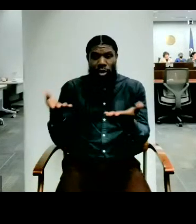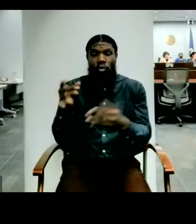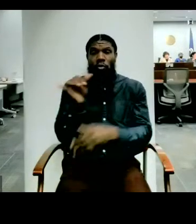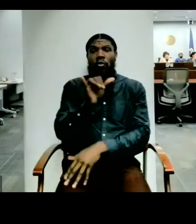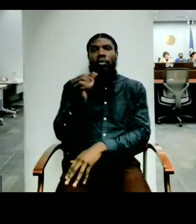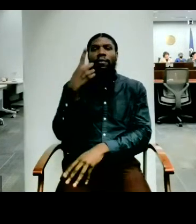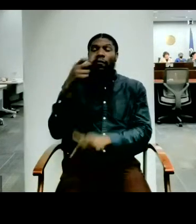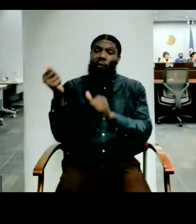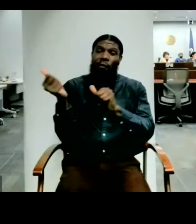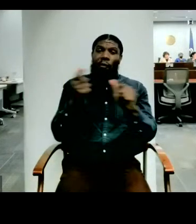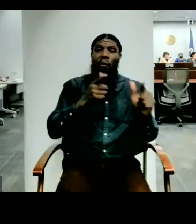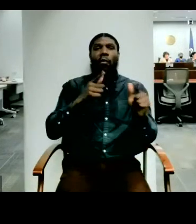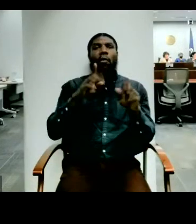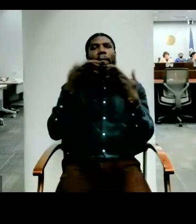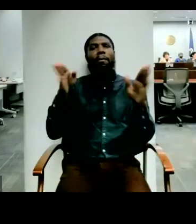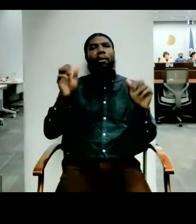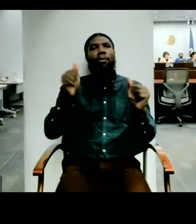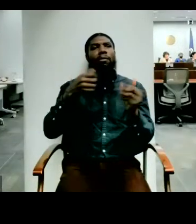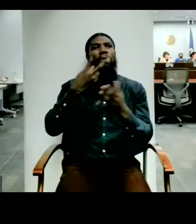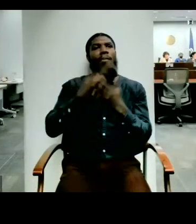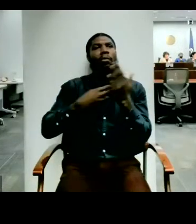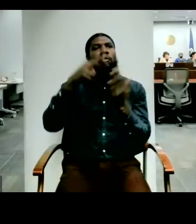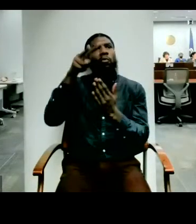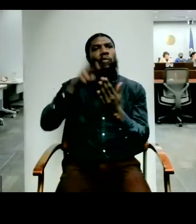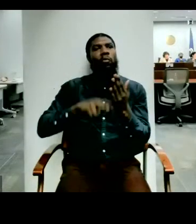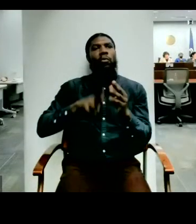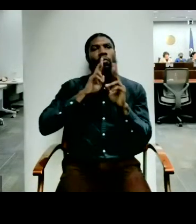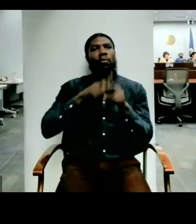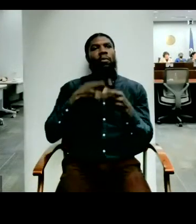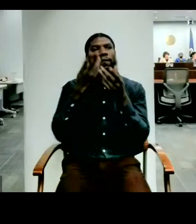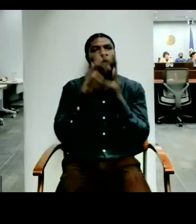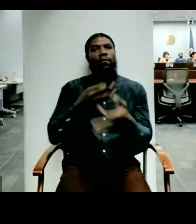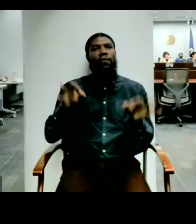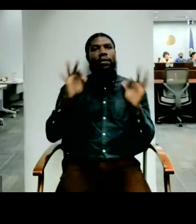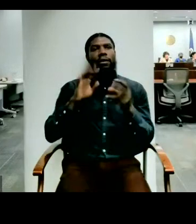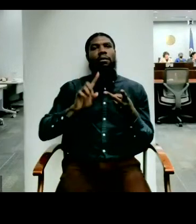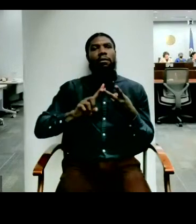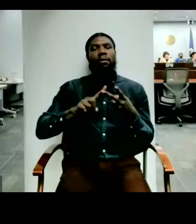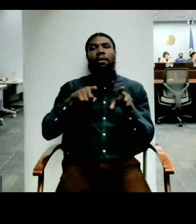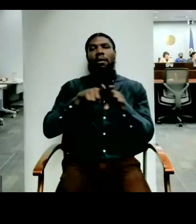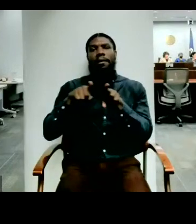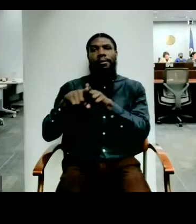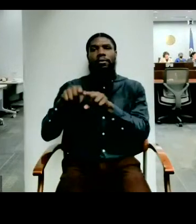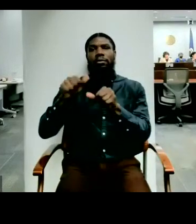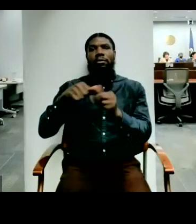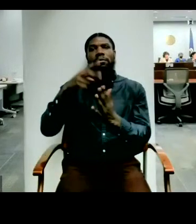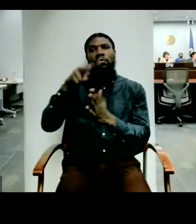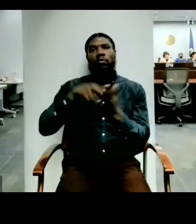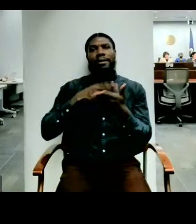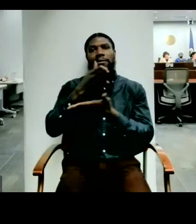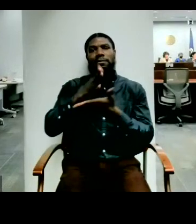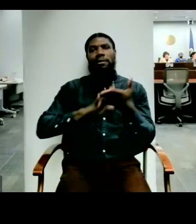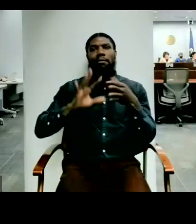public can both read the report free of charge, and also can read comments tap are submitted to